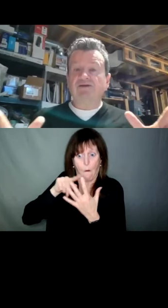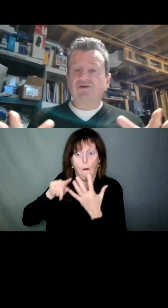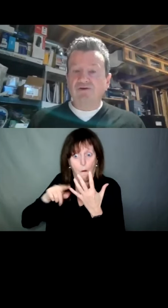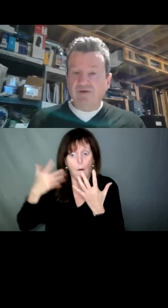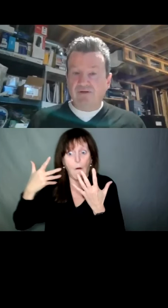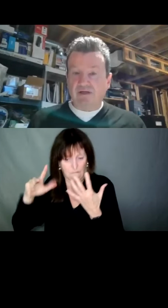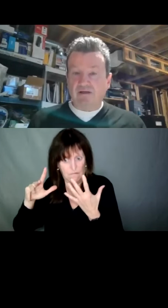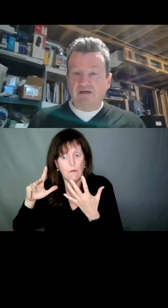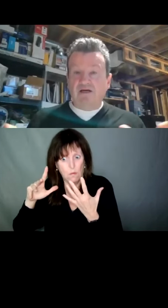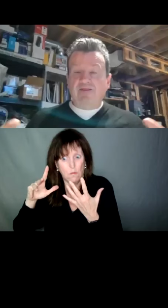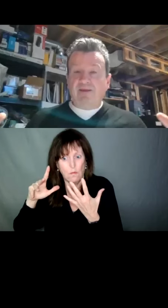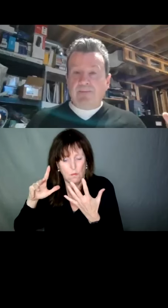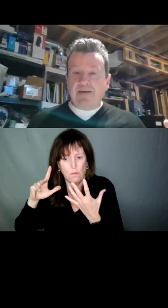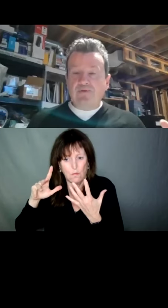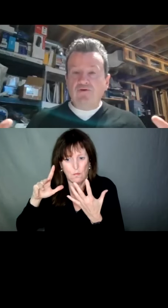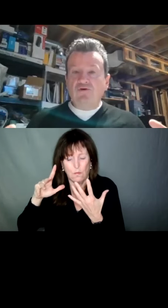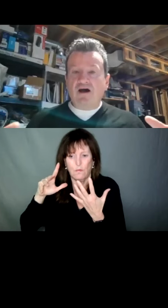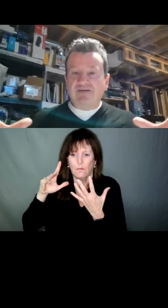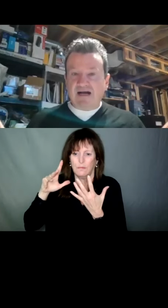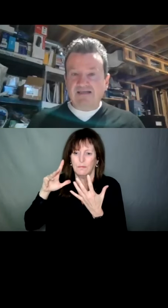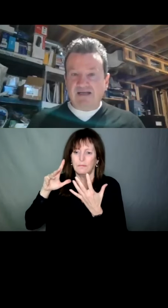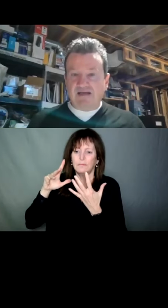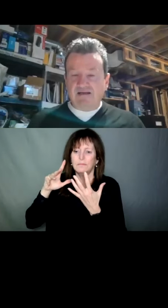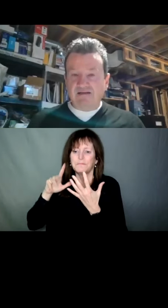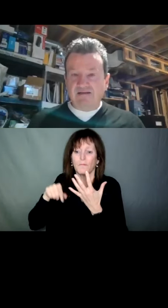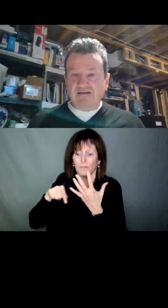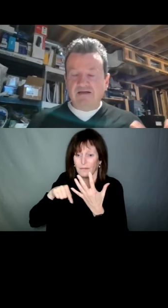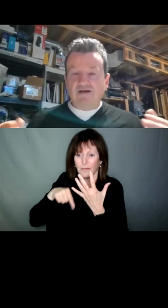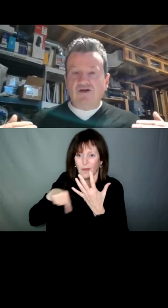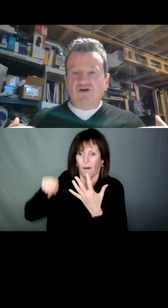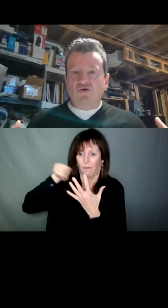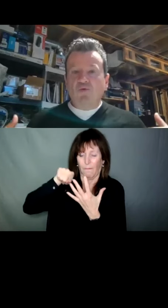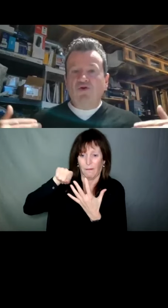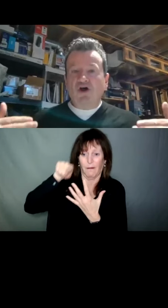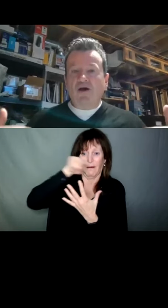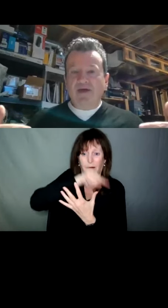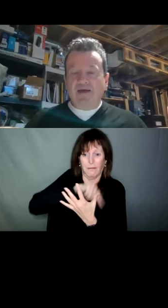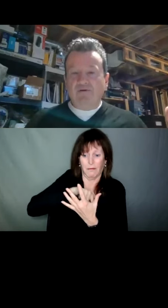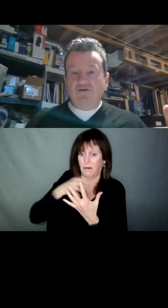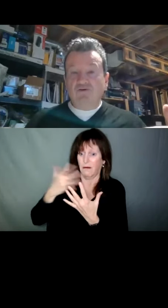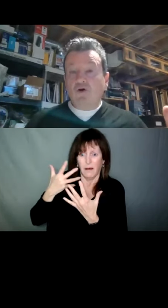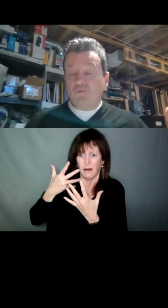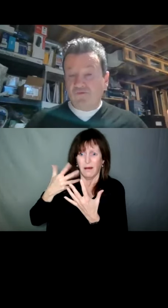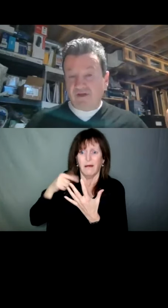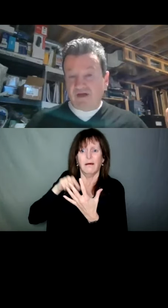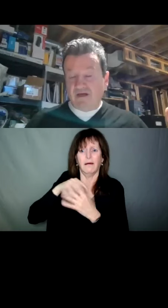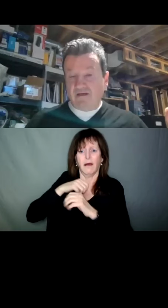Two people cannot get vaccinated and three out of those five to get vaccinated.